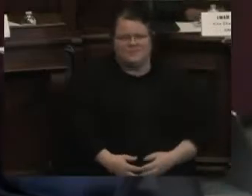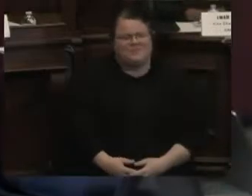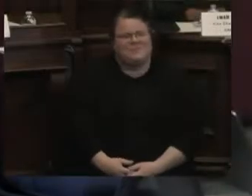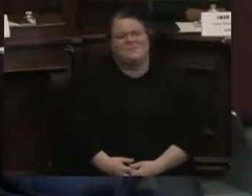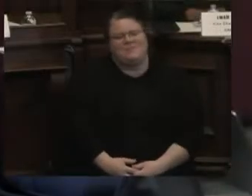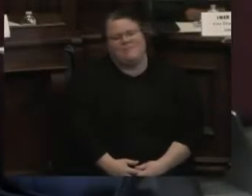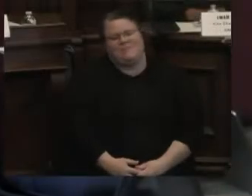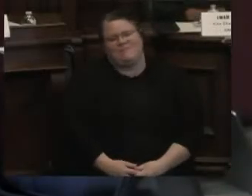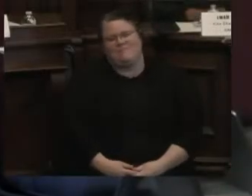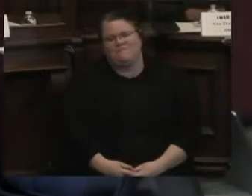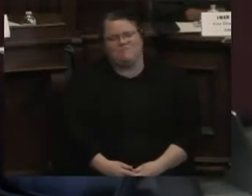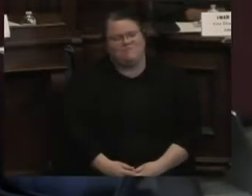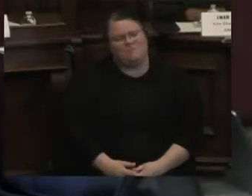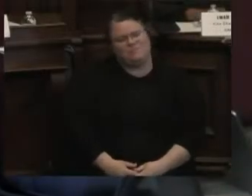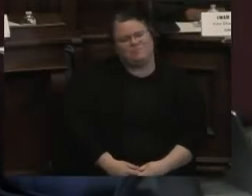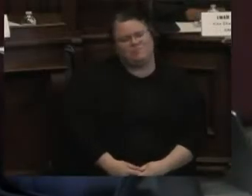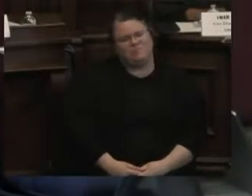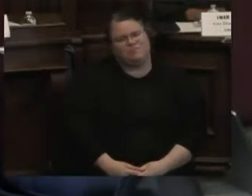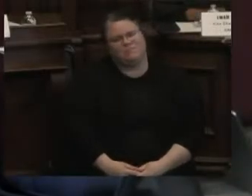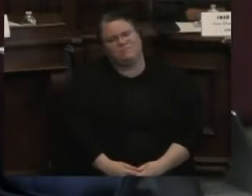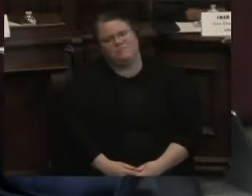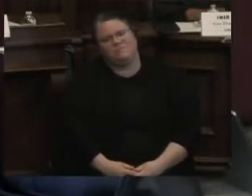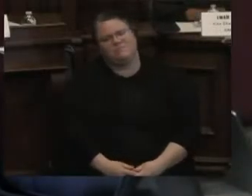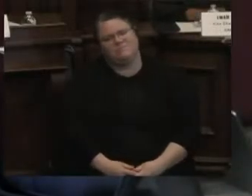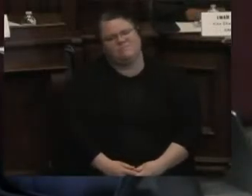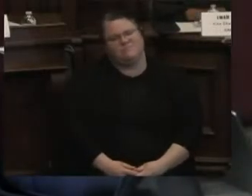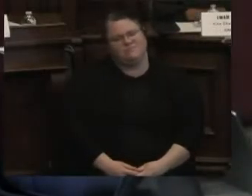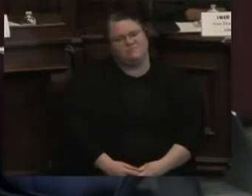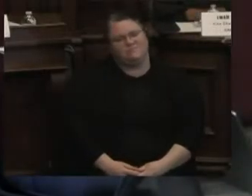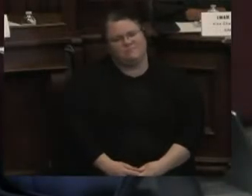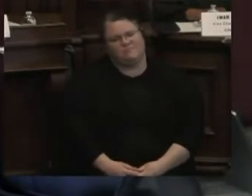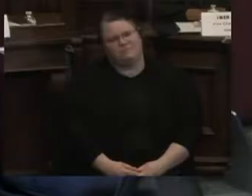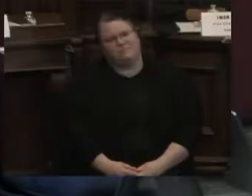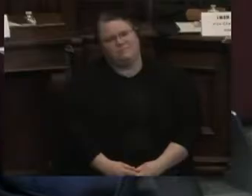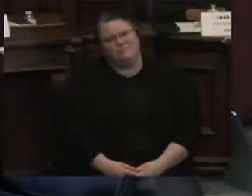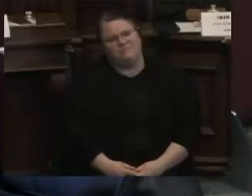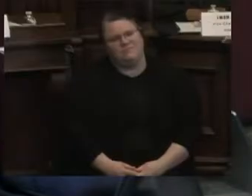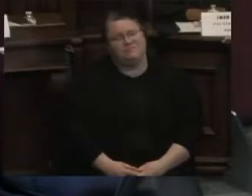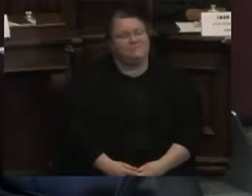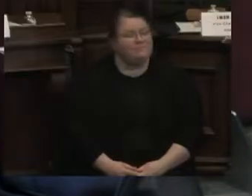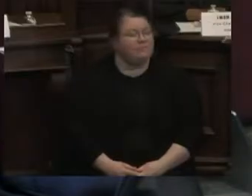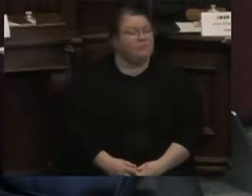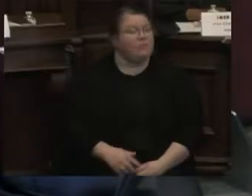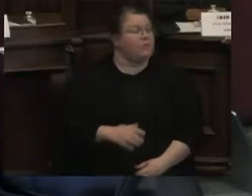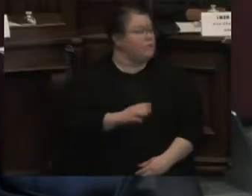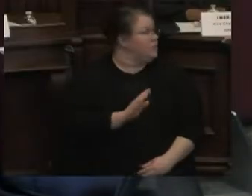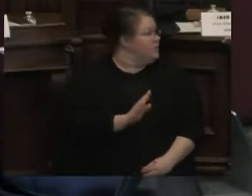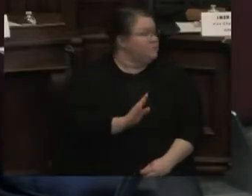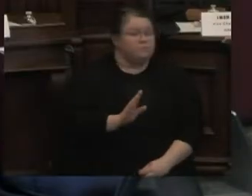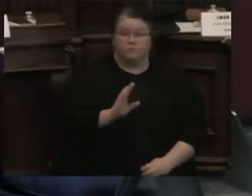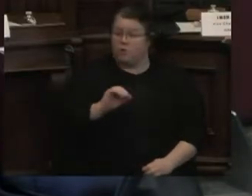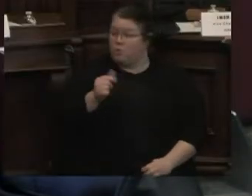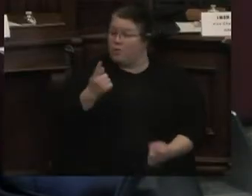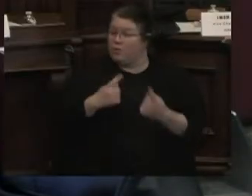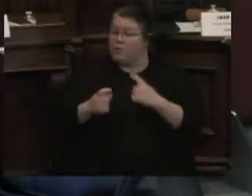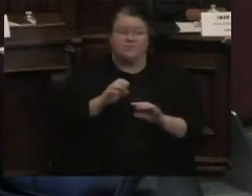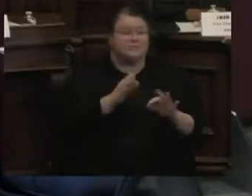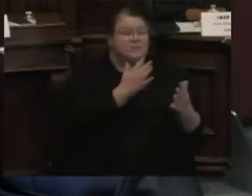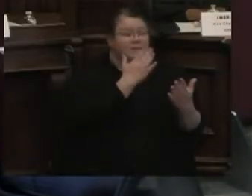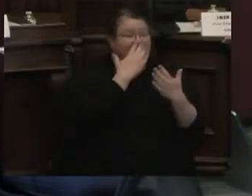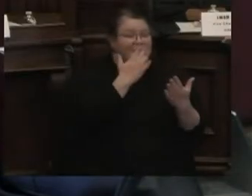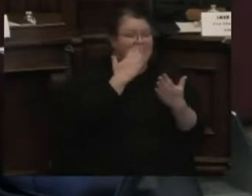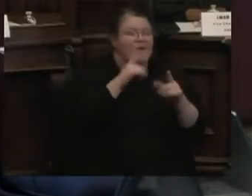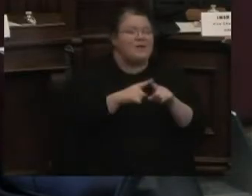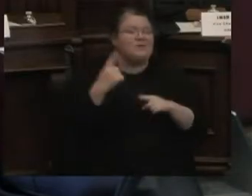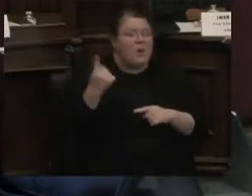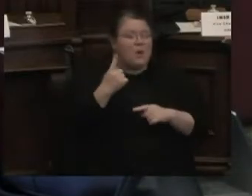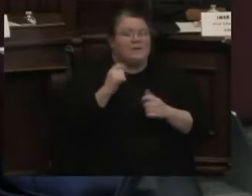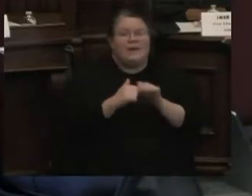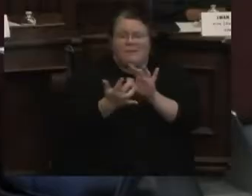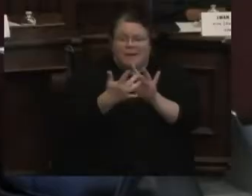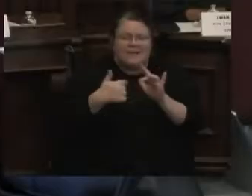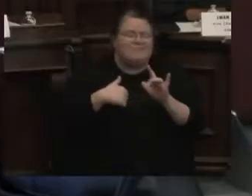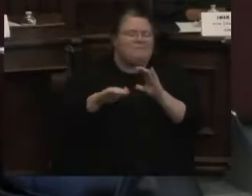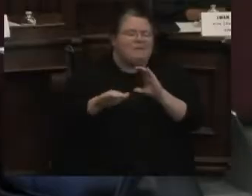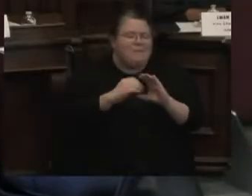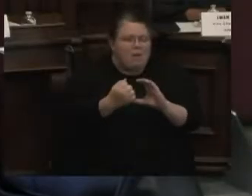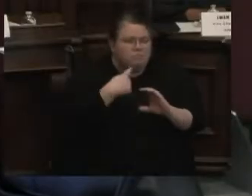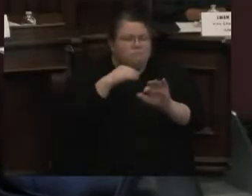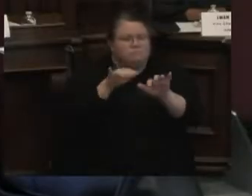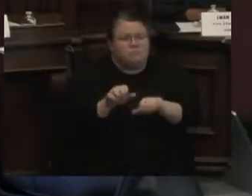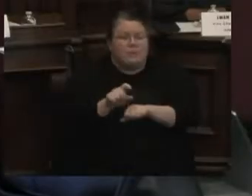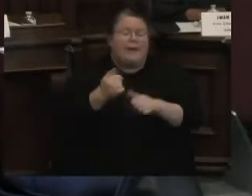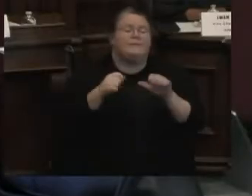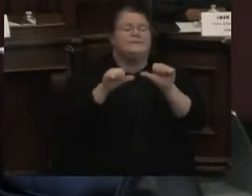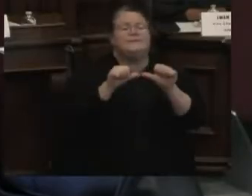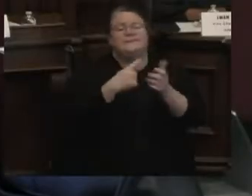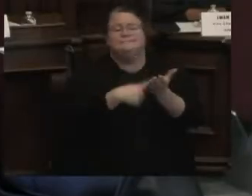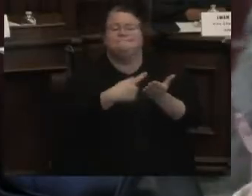access to. Thank you. Okay.